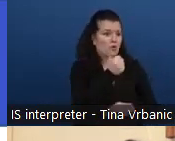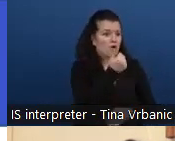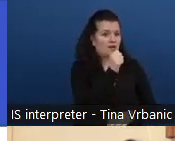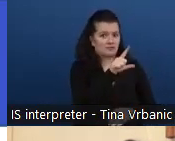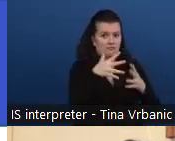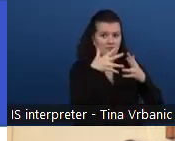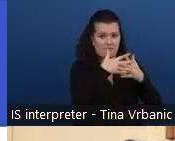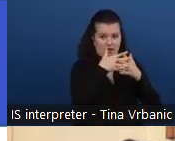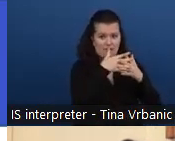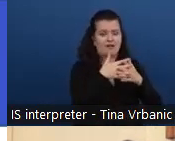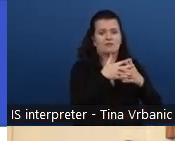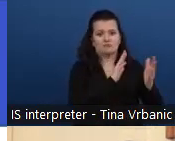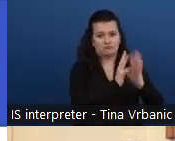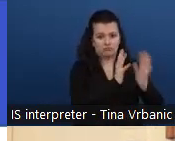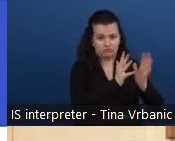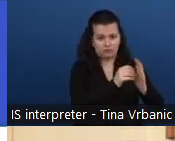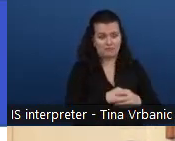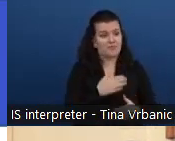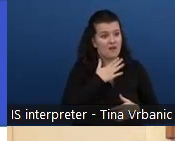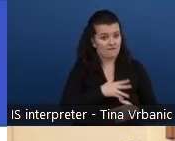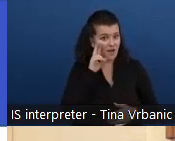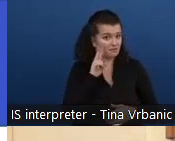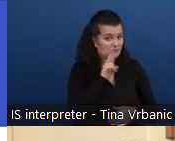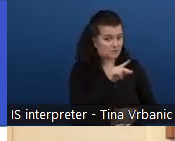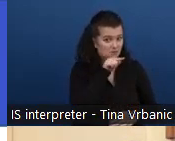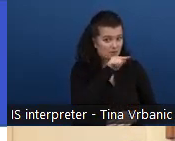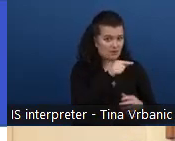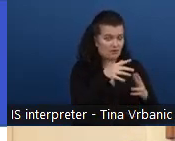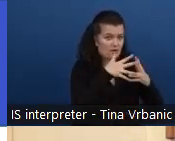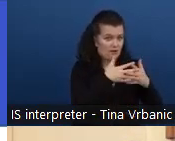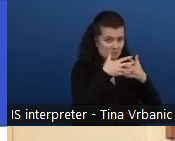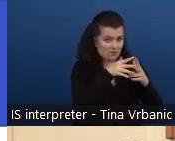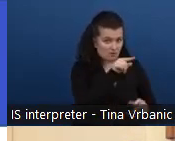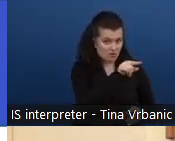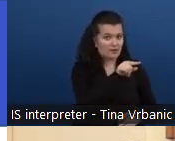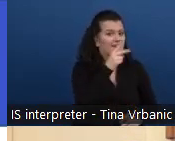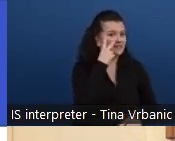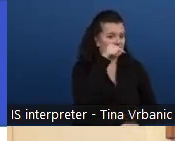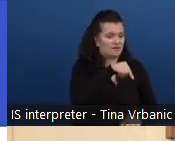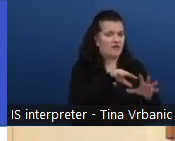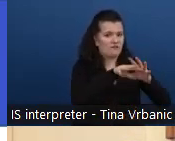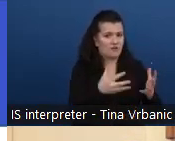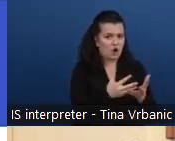To view the American Sign Language interpreter, select the interpretation icon at the bottom of your Zoom screen.